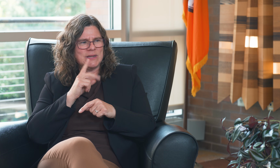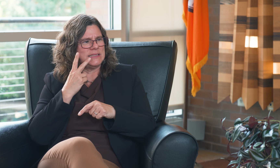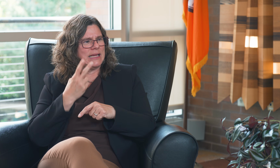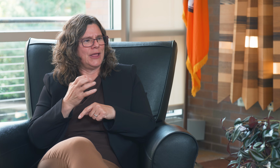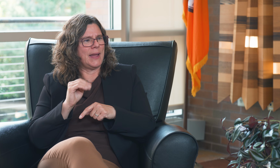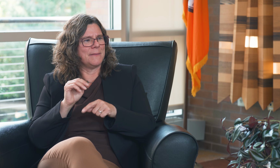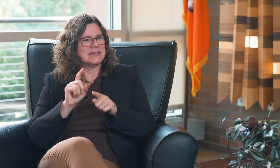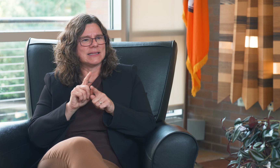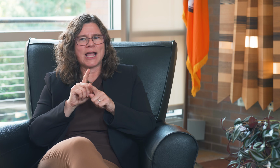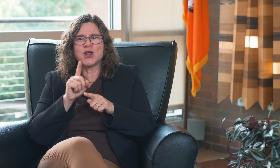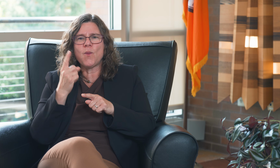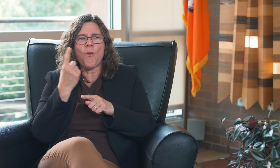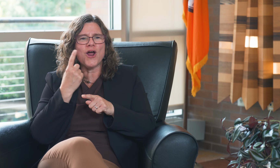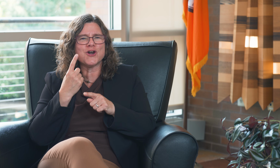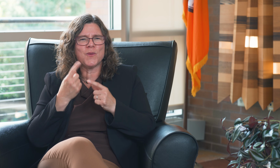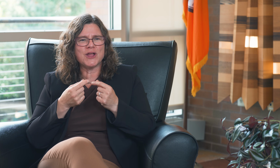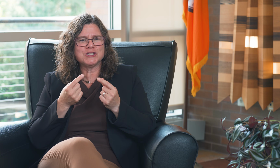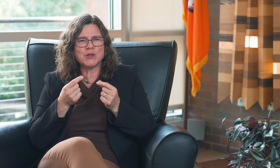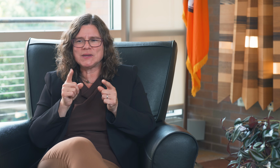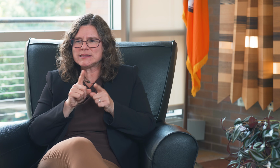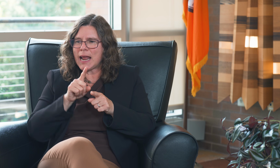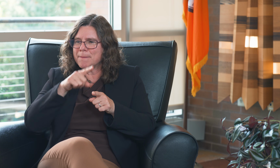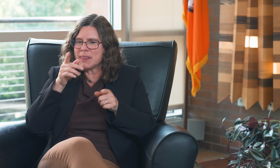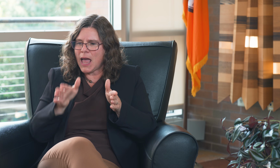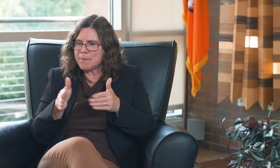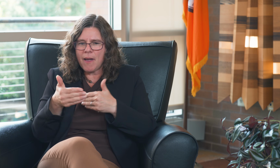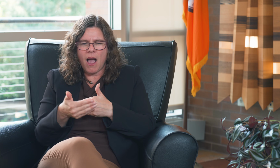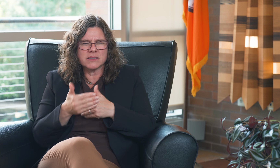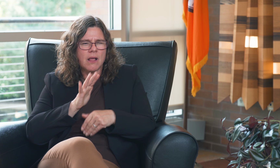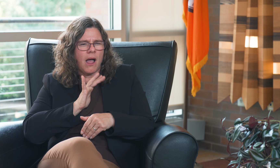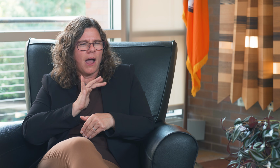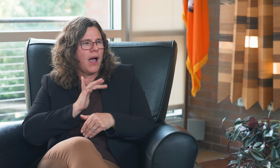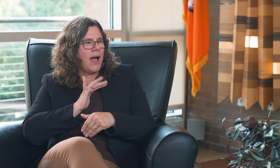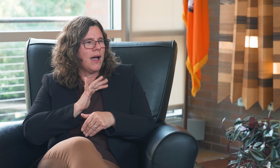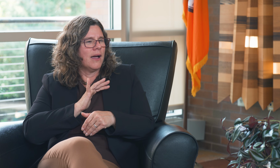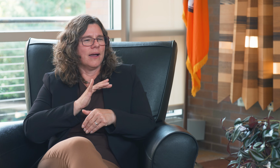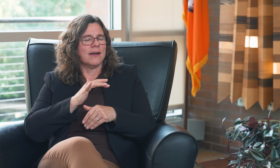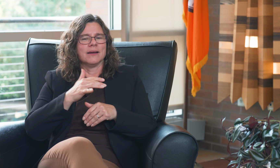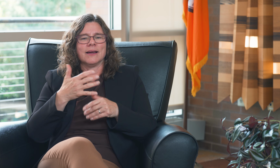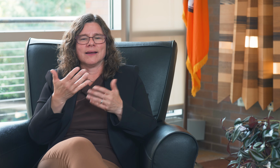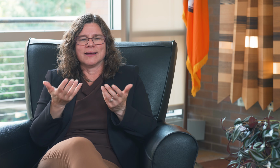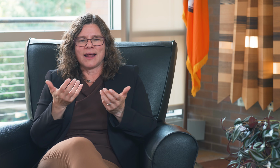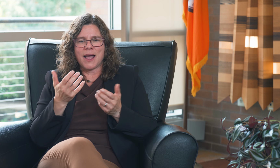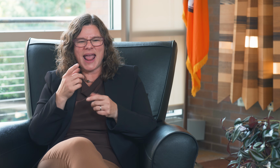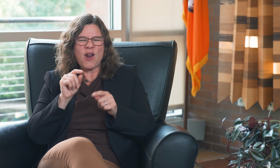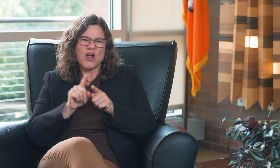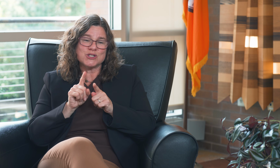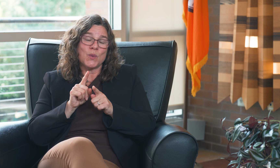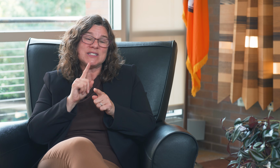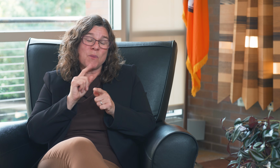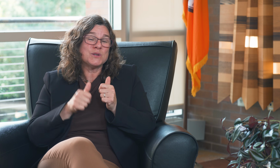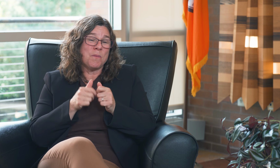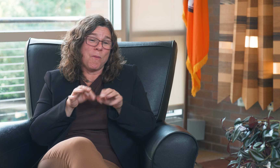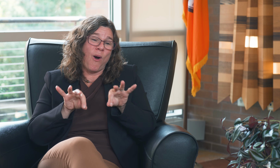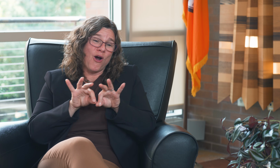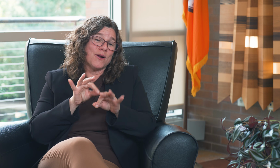Why are you interested in them?” Because you can't really see them. And I think it's because it's like a black box.